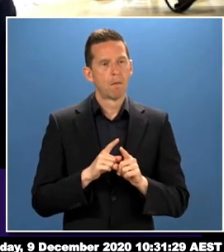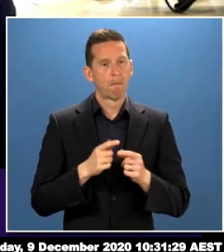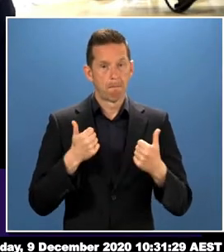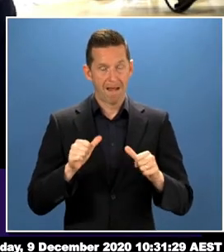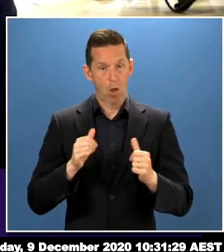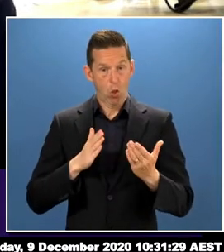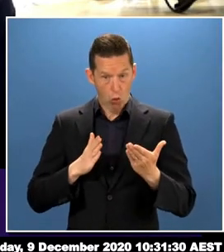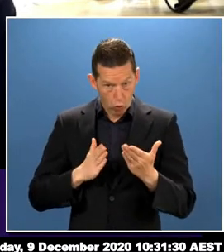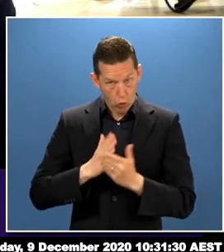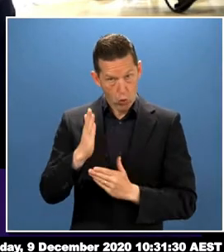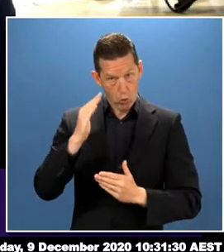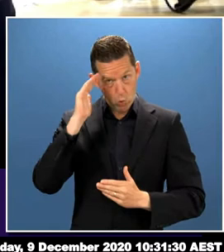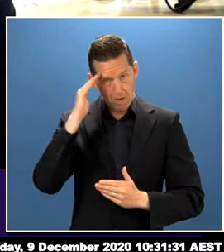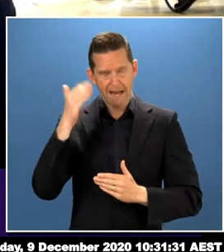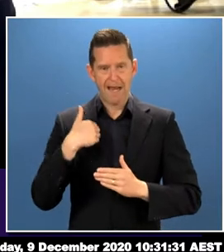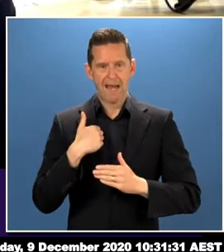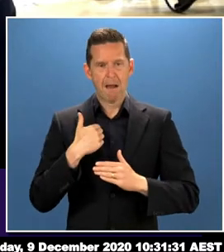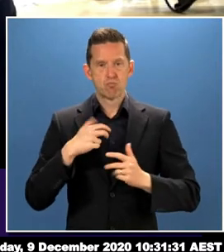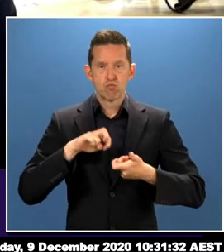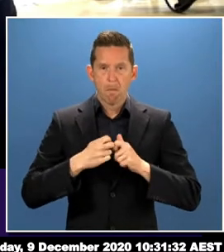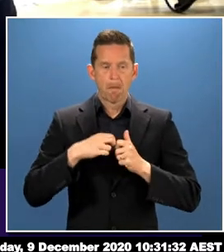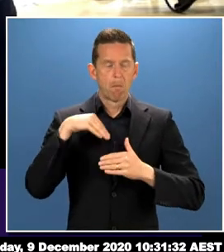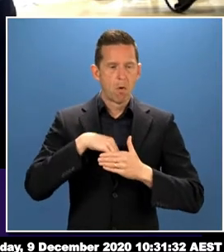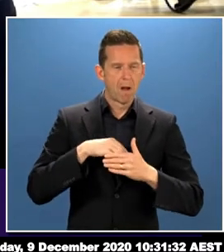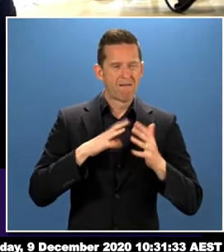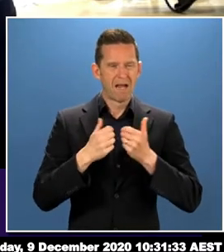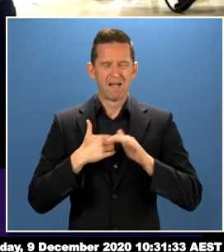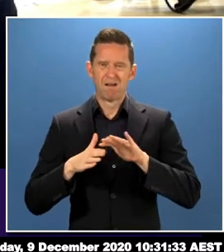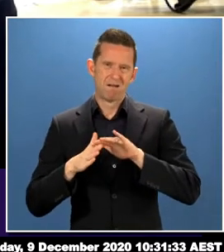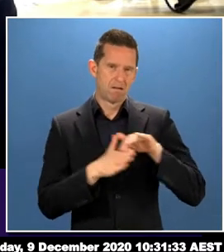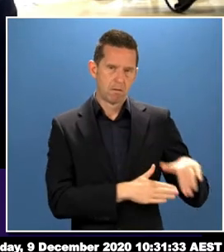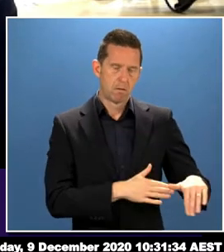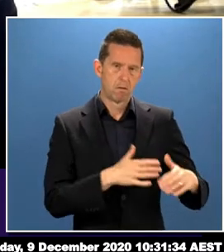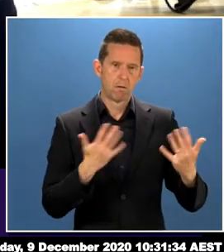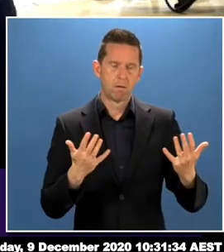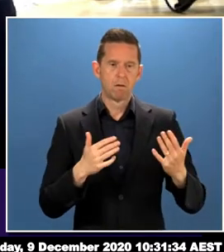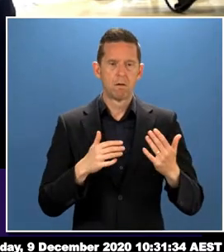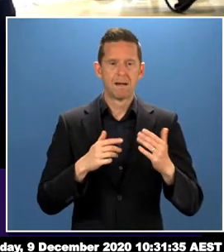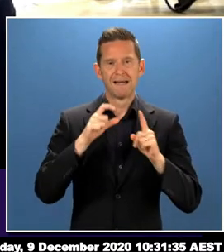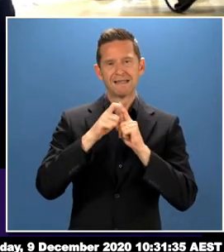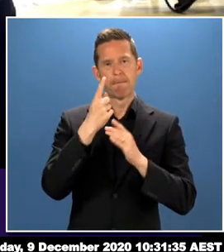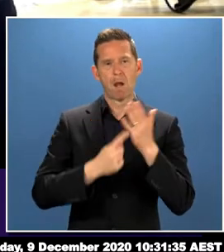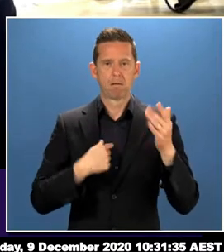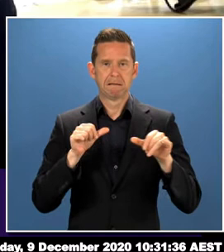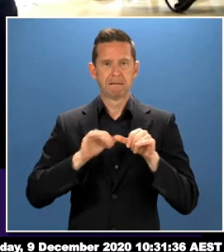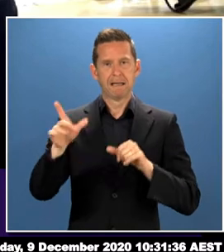you kind of push it aside, you know. With a disability you can sometimes get good at smiling even though